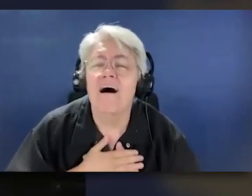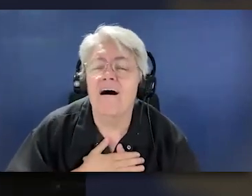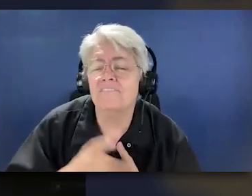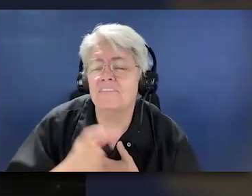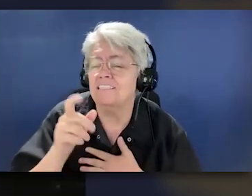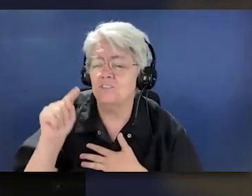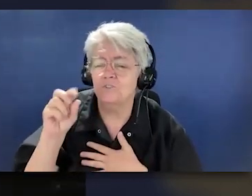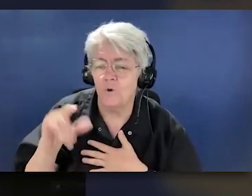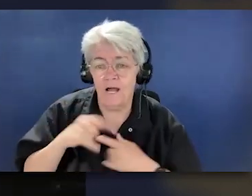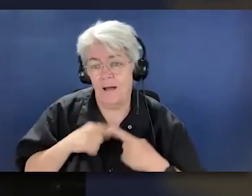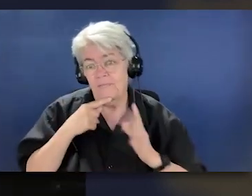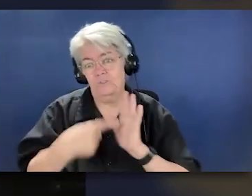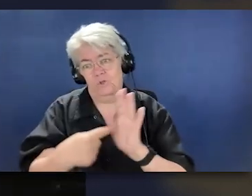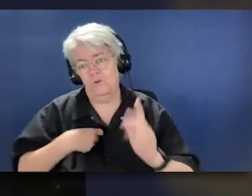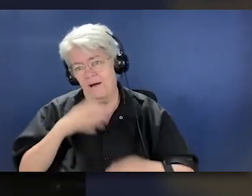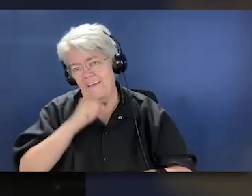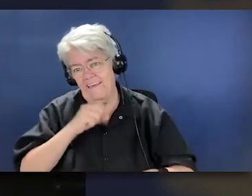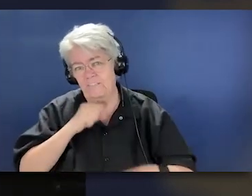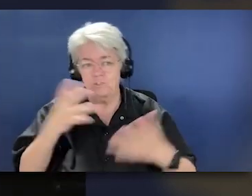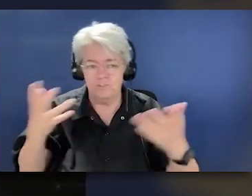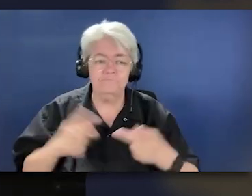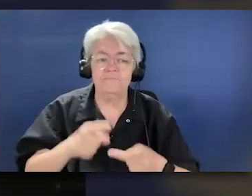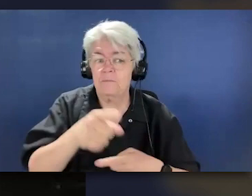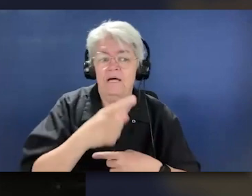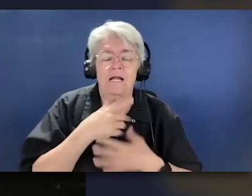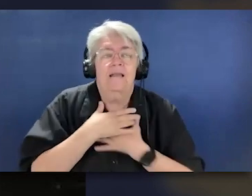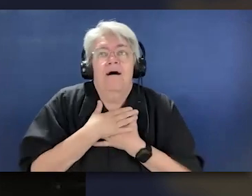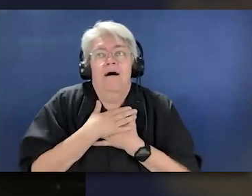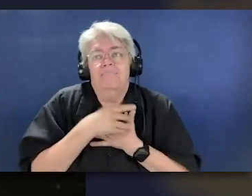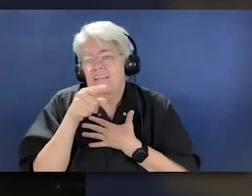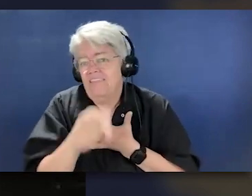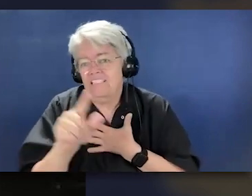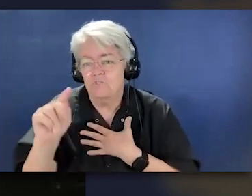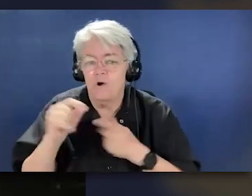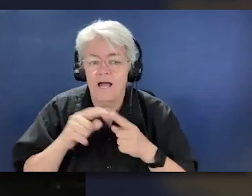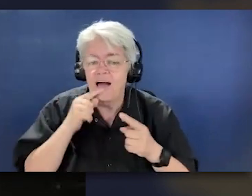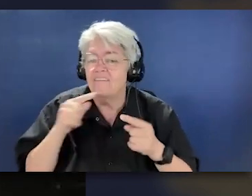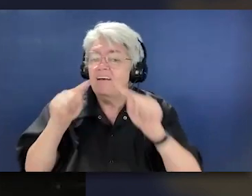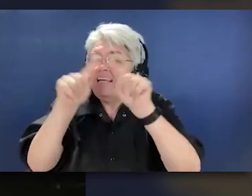I’m dating myself here, I realize, but this was like—it had a little chalkboard on the inside,